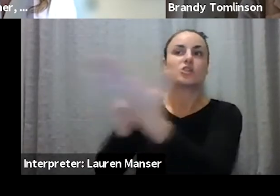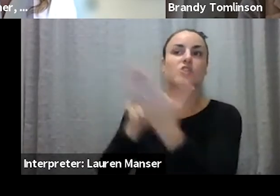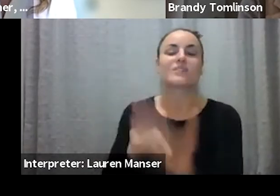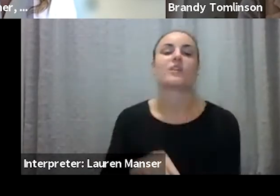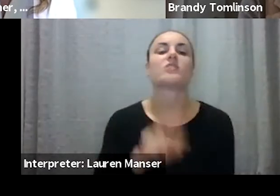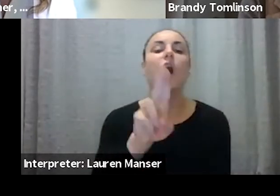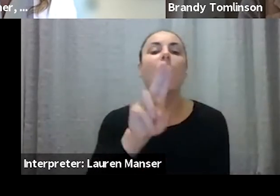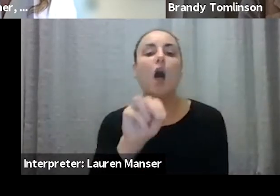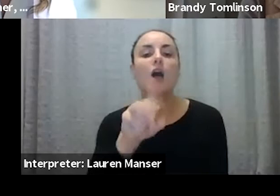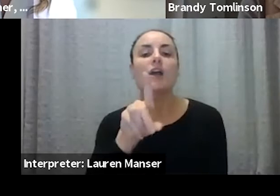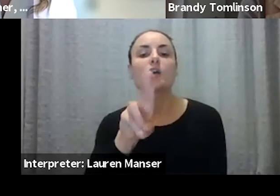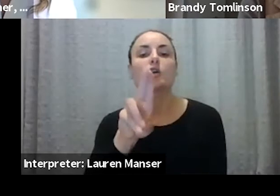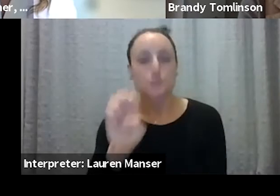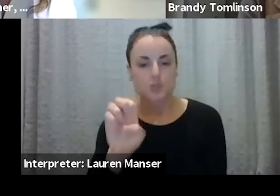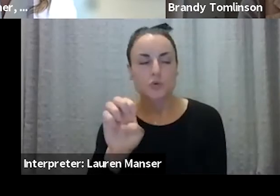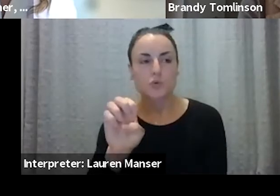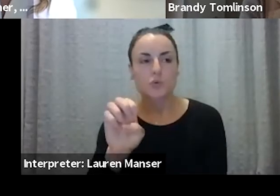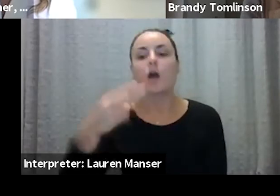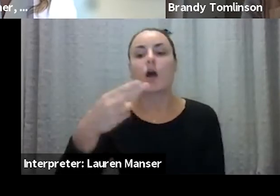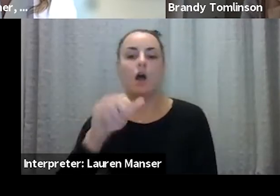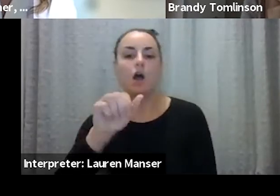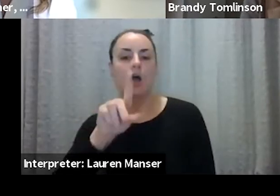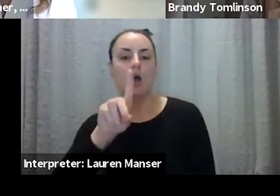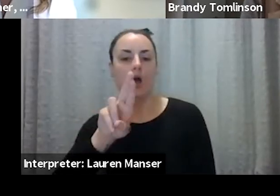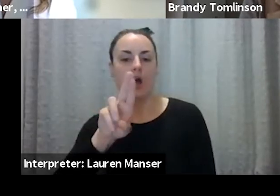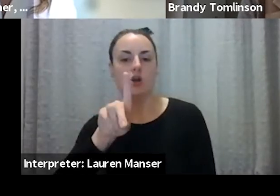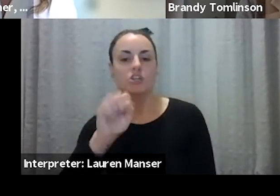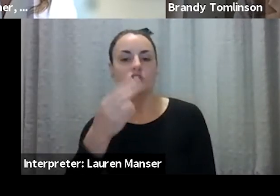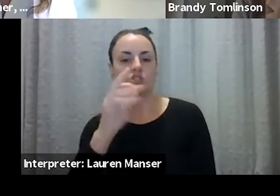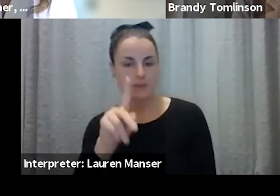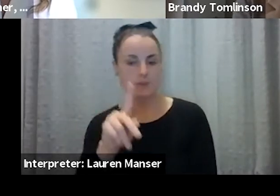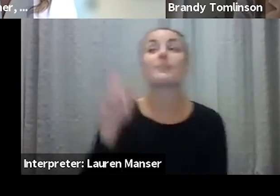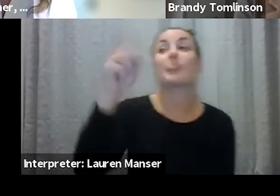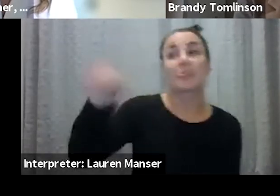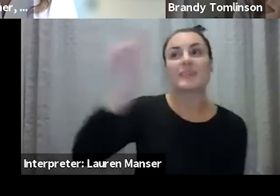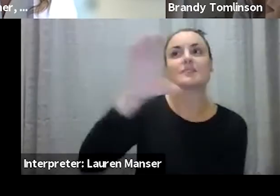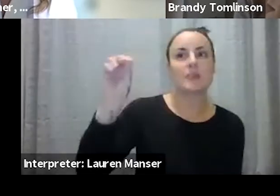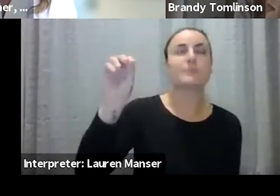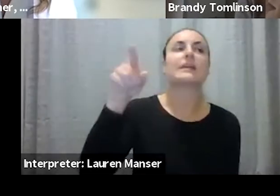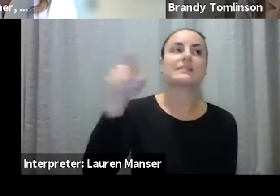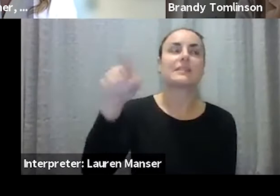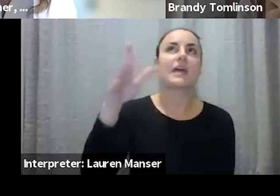Employers are required to engage in what's called cooperative dialogue within a reasonable amount of time